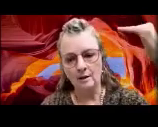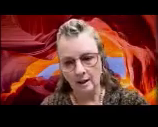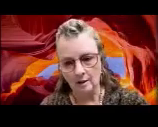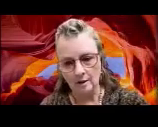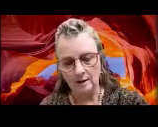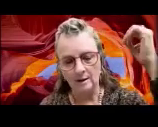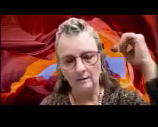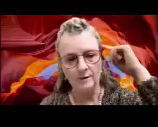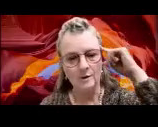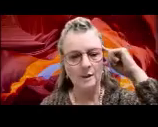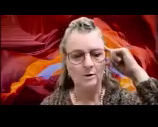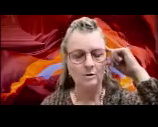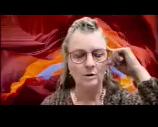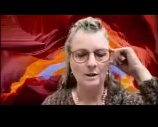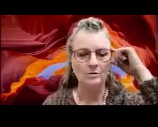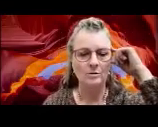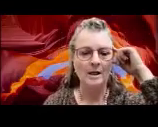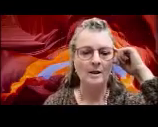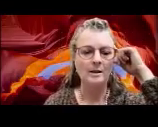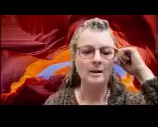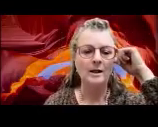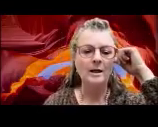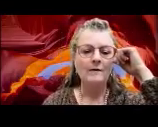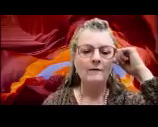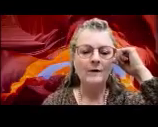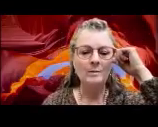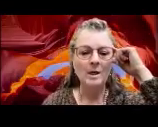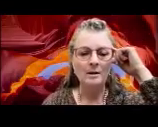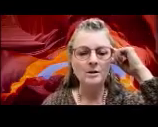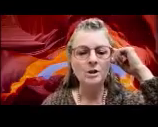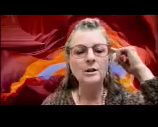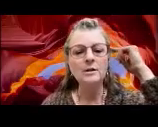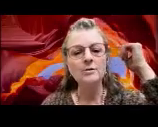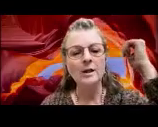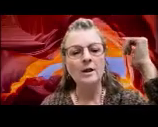diagnosis levels are increasing dramatically. Female children,